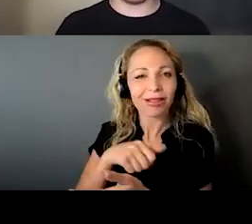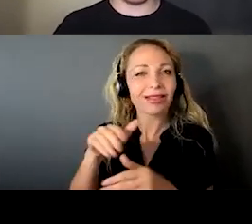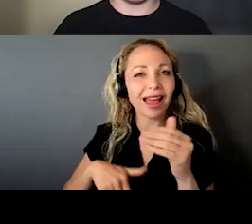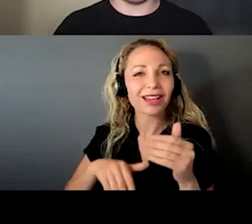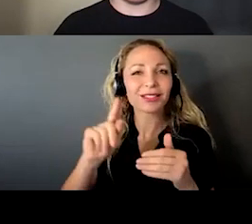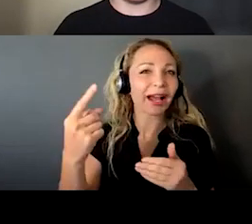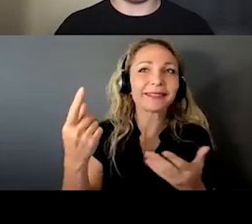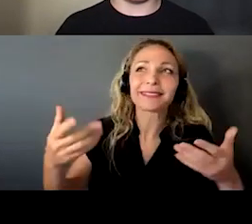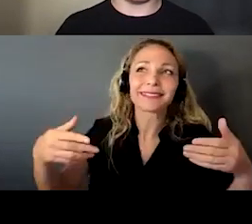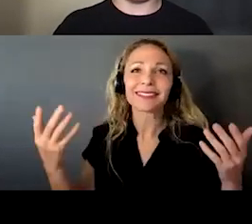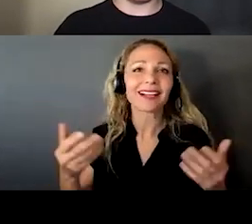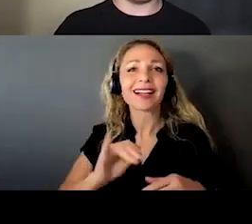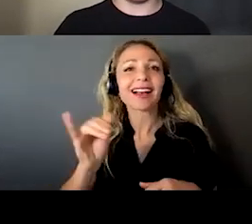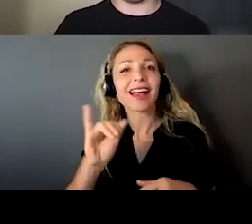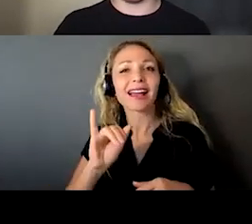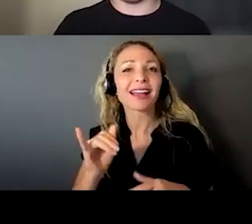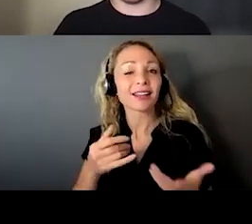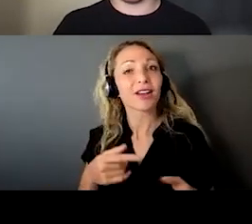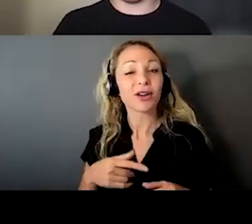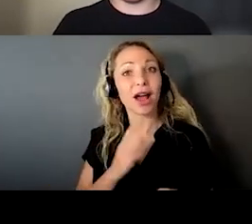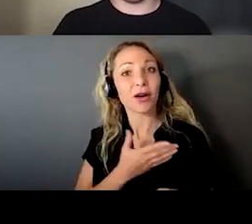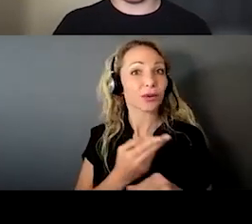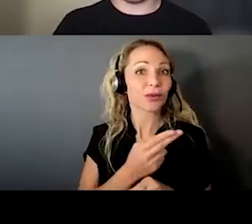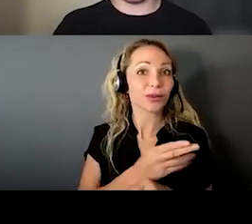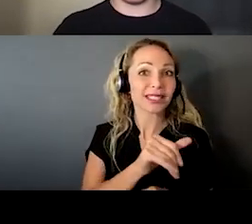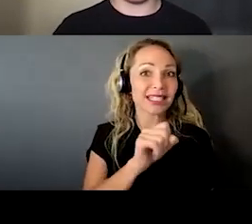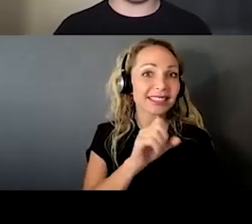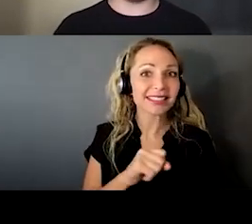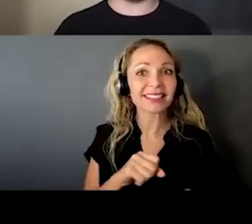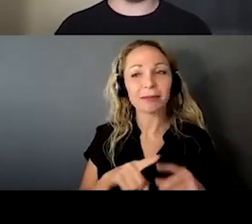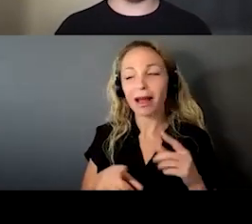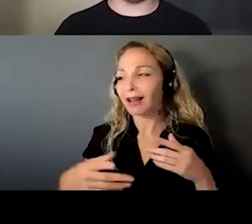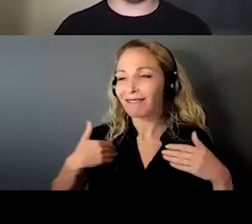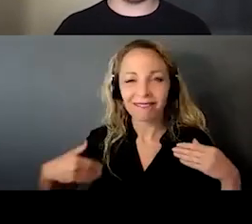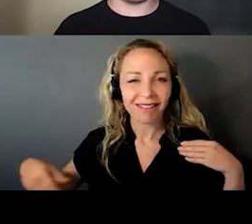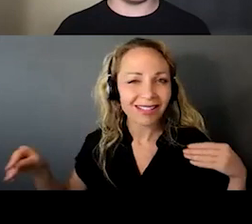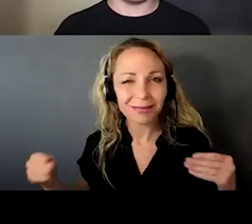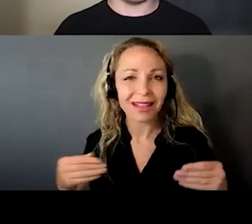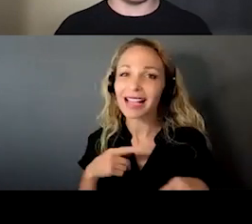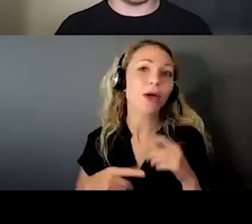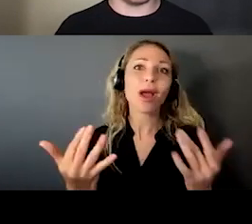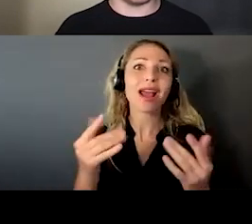USE CASES. BUT I CAN'T WAIT UNTIL INTEGRATOR OBJECTS COME OUT EVENTUALLY.